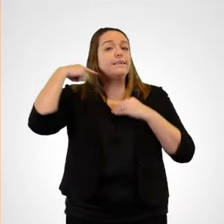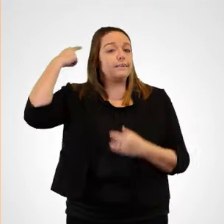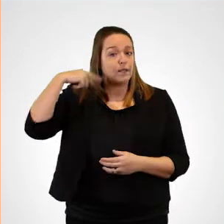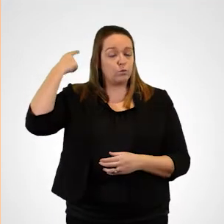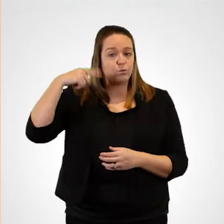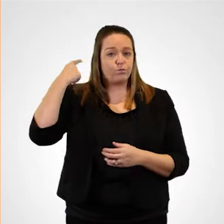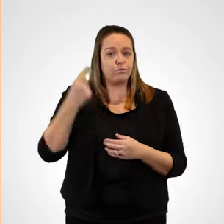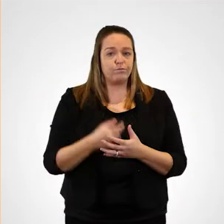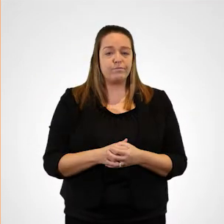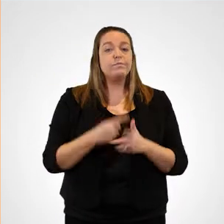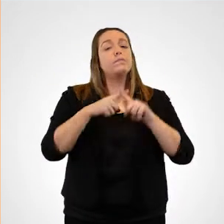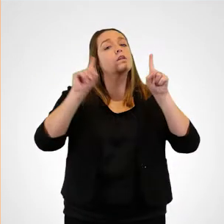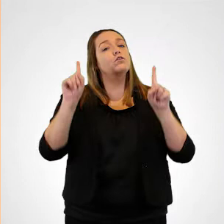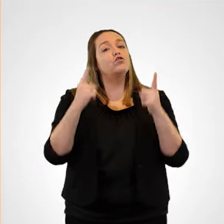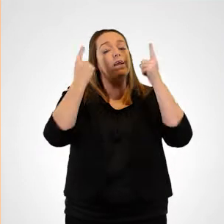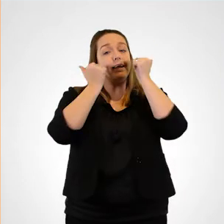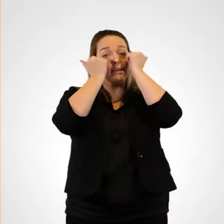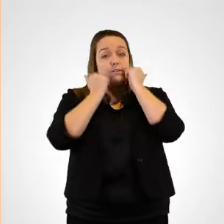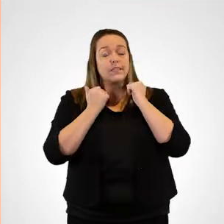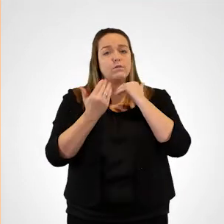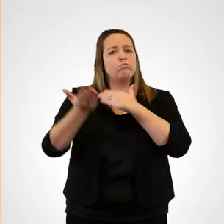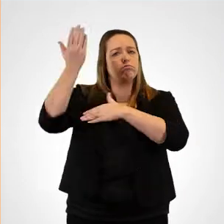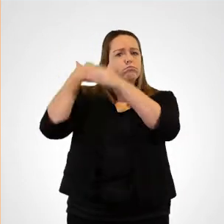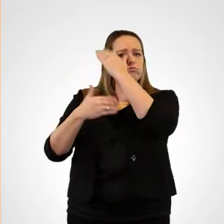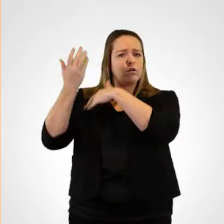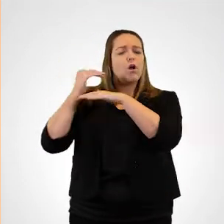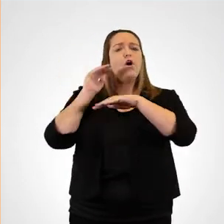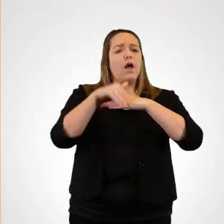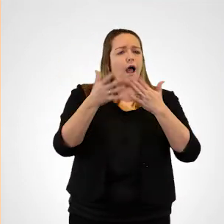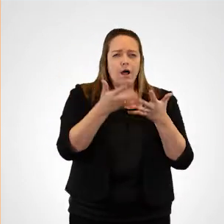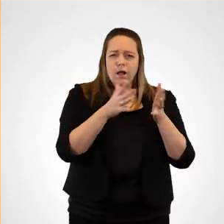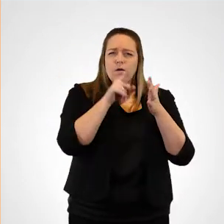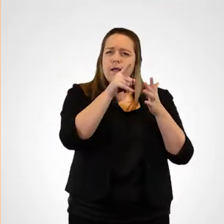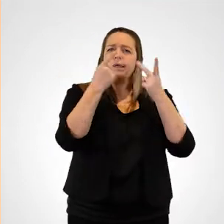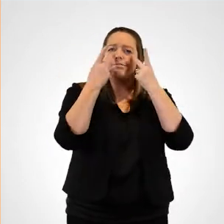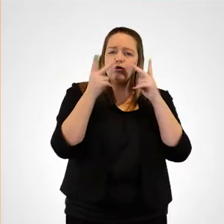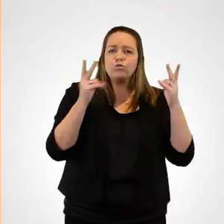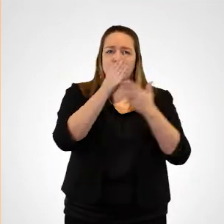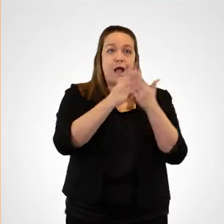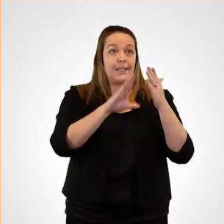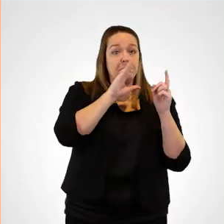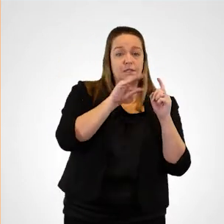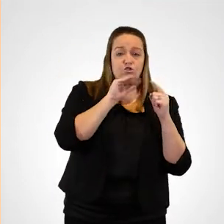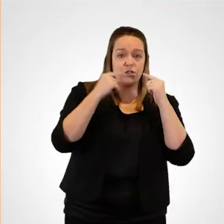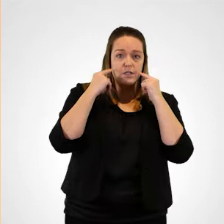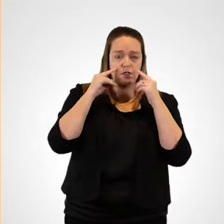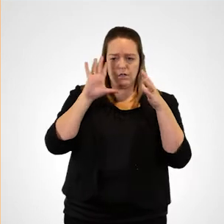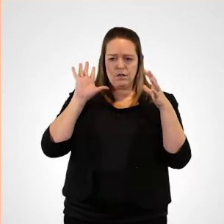but the original evidence about the way that the visual component of speech interacts with the auditory component